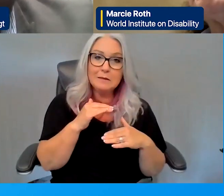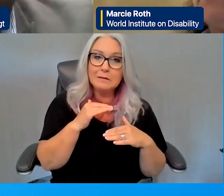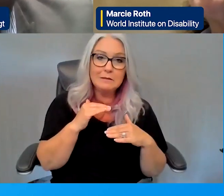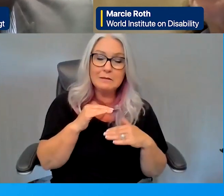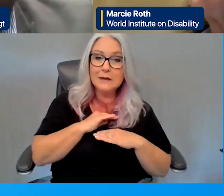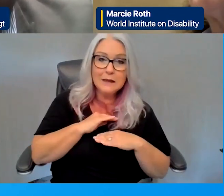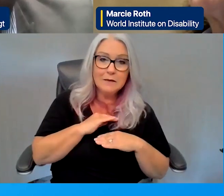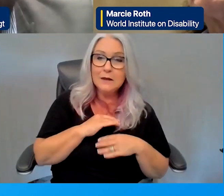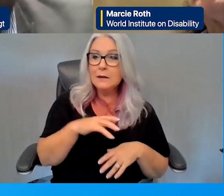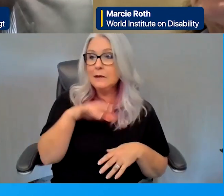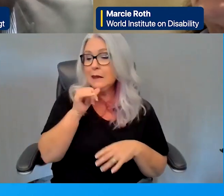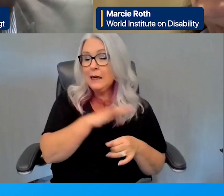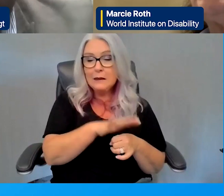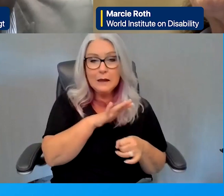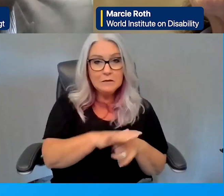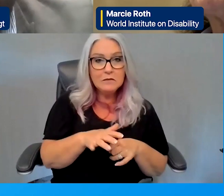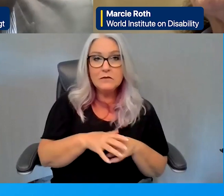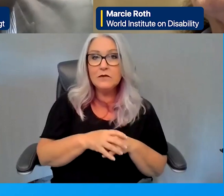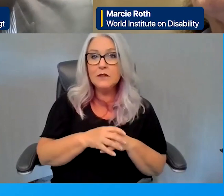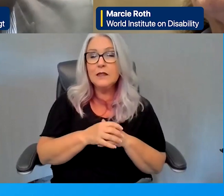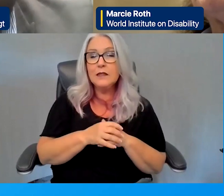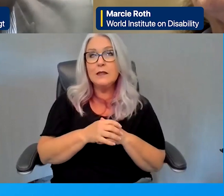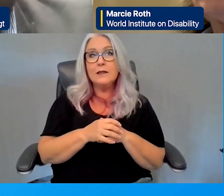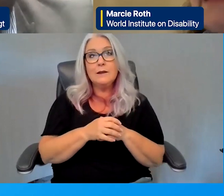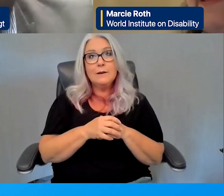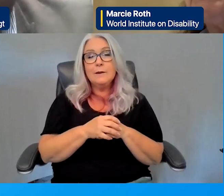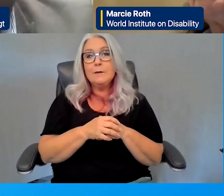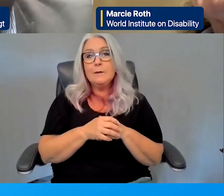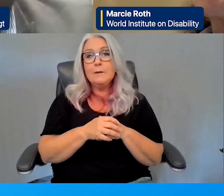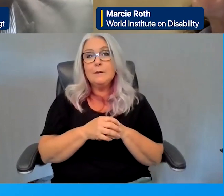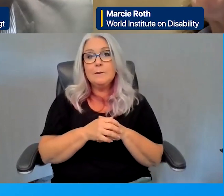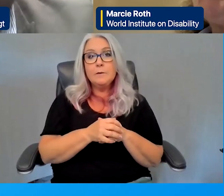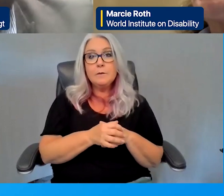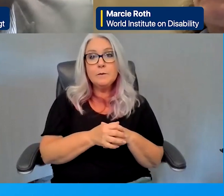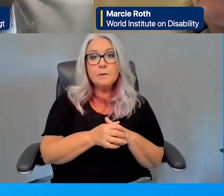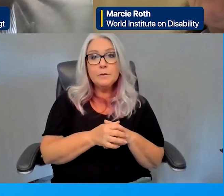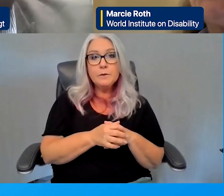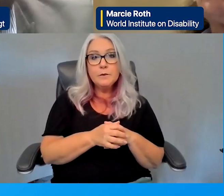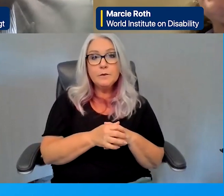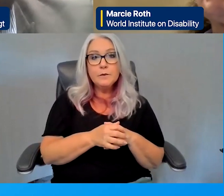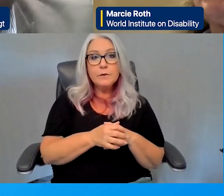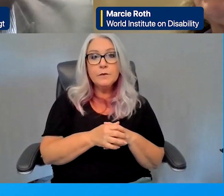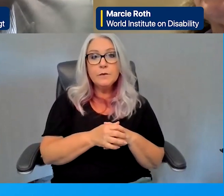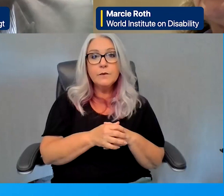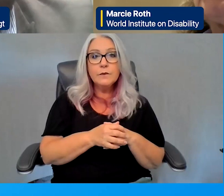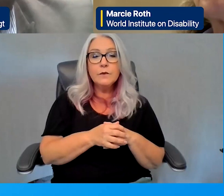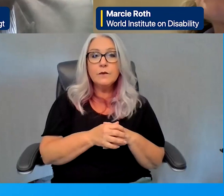definitely not enough. And, again, there are no consequences